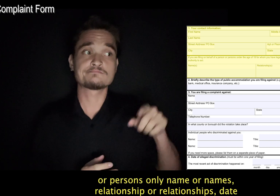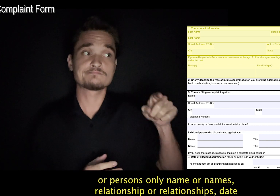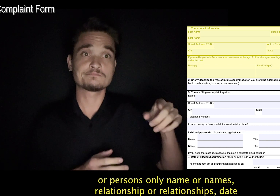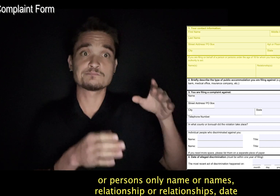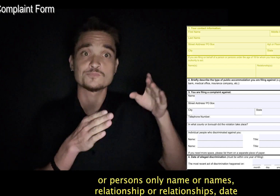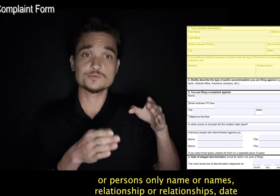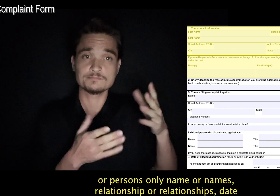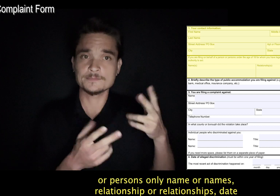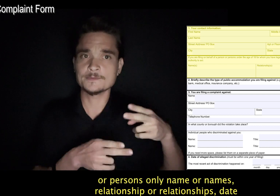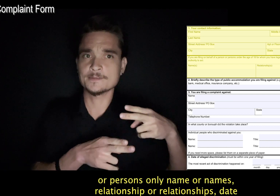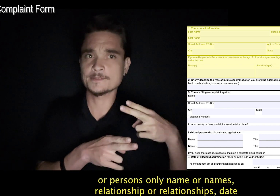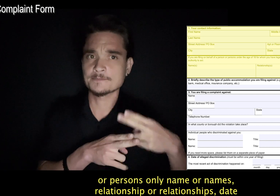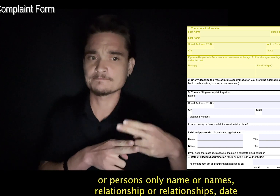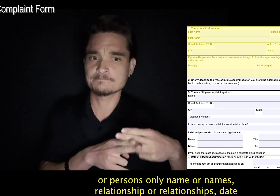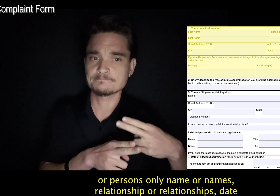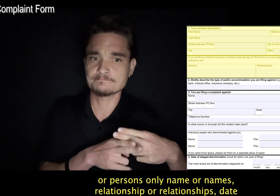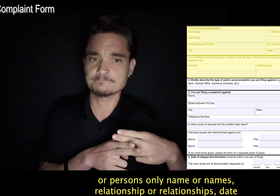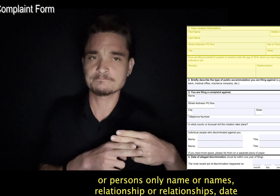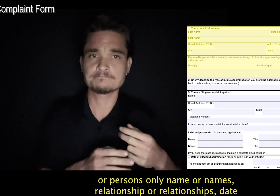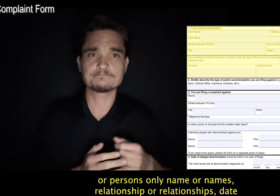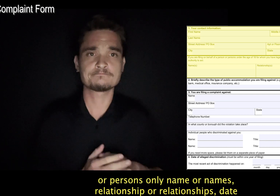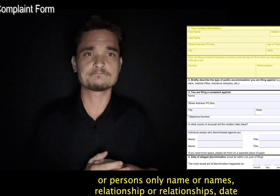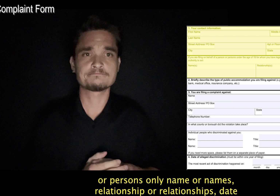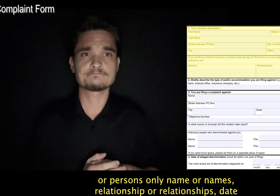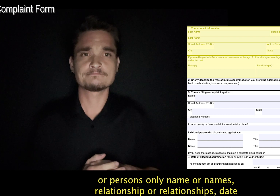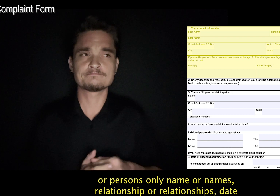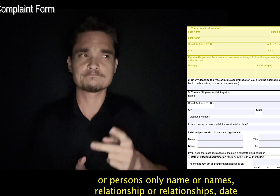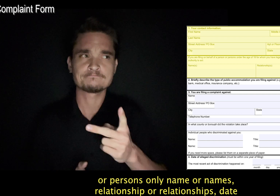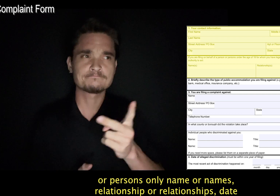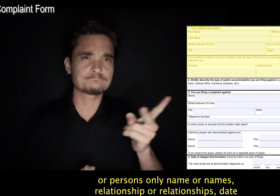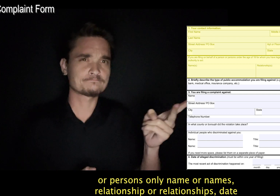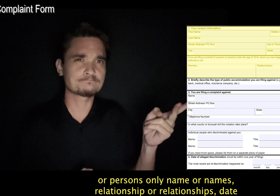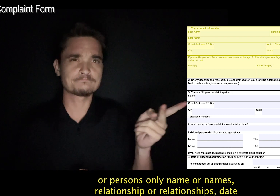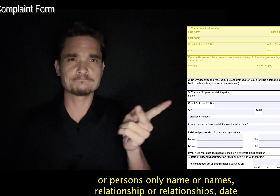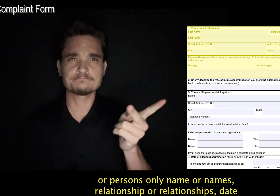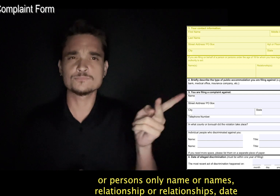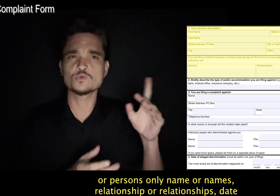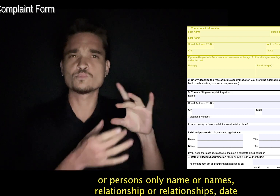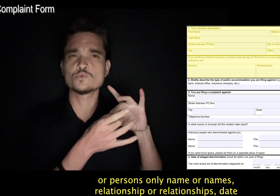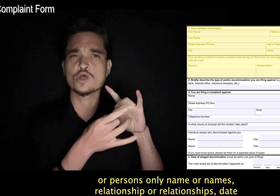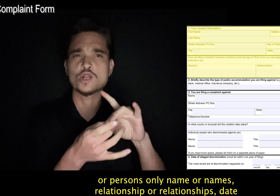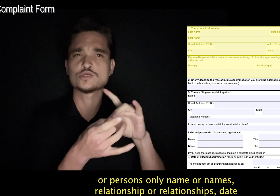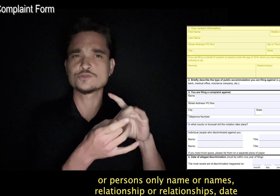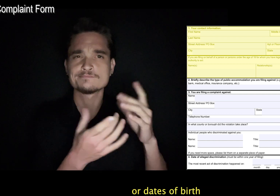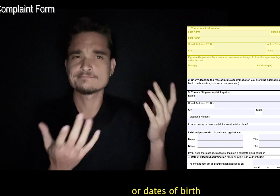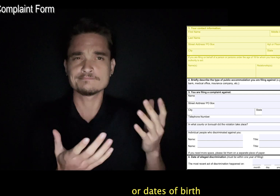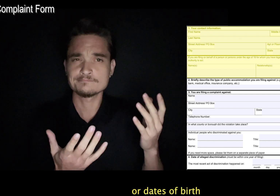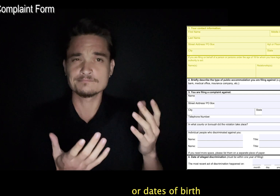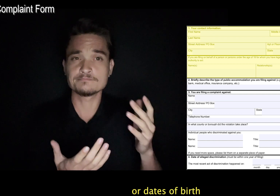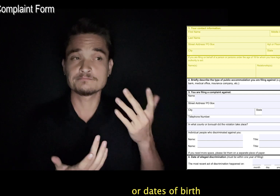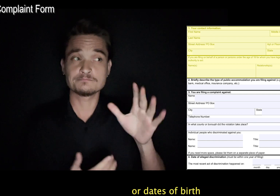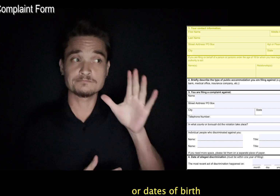or persons only name or names, relationship or relationships, date or dates of birth